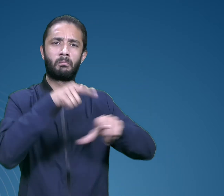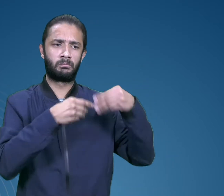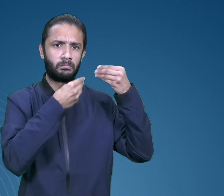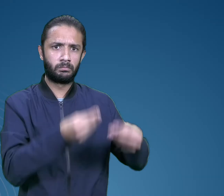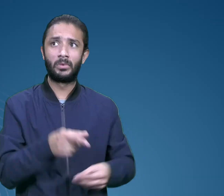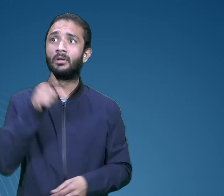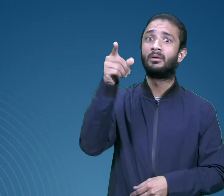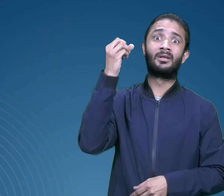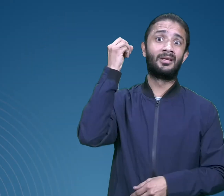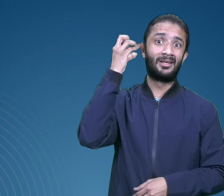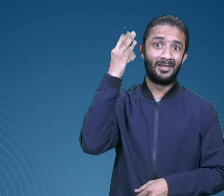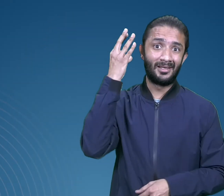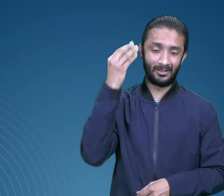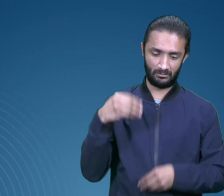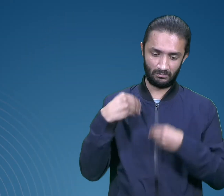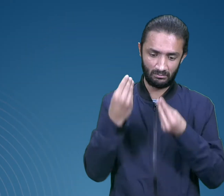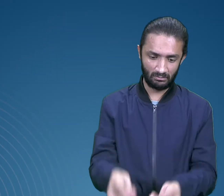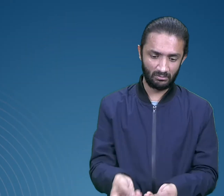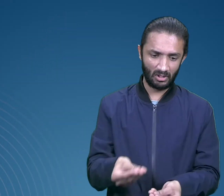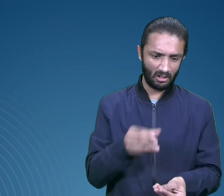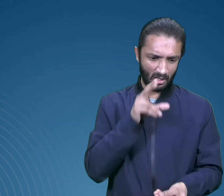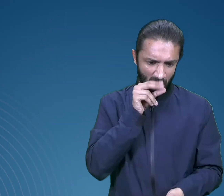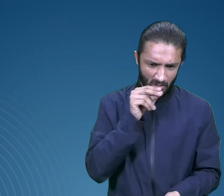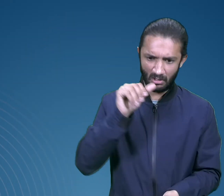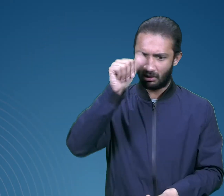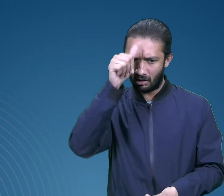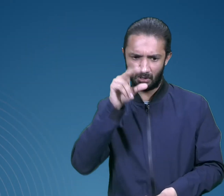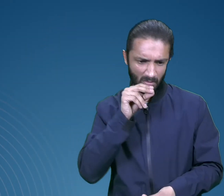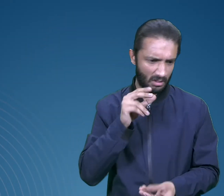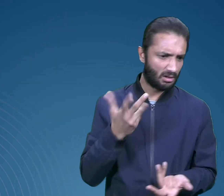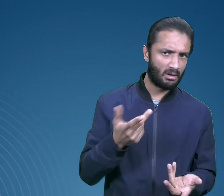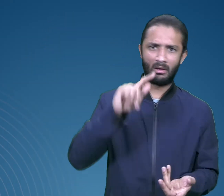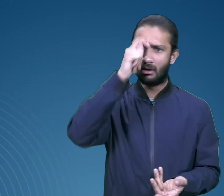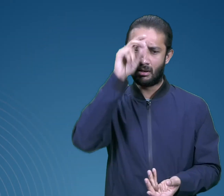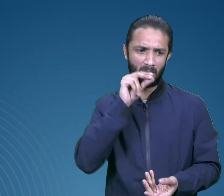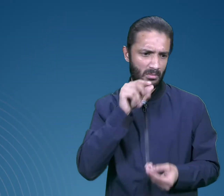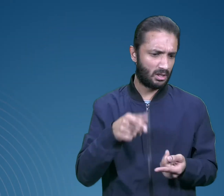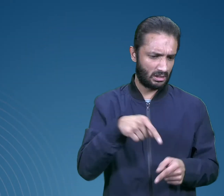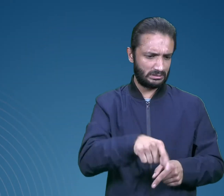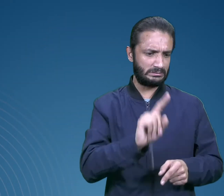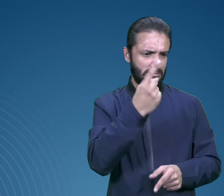birth however most hearing parents of Deaf children may not have enough information to